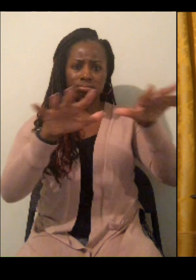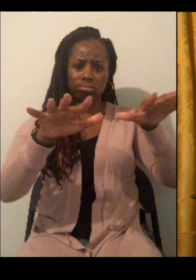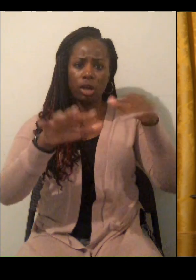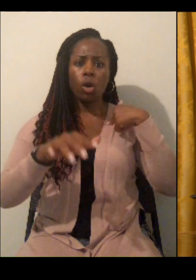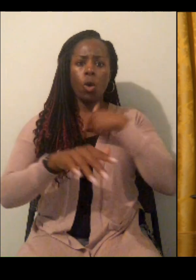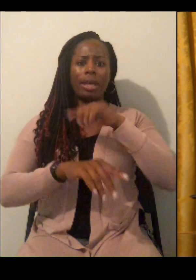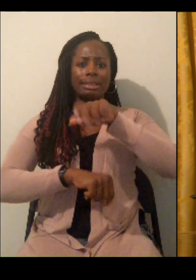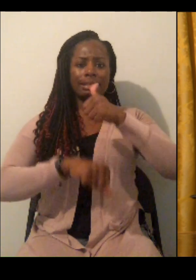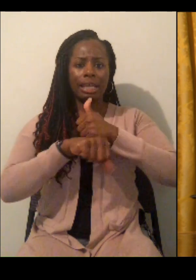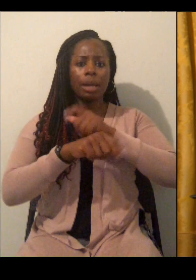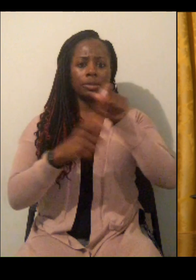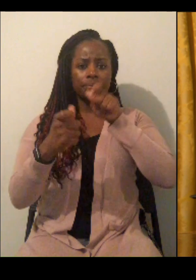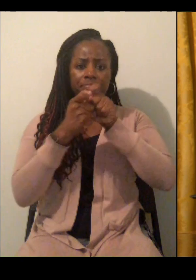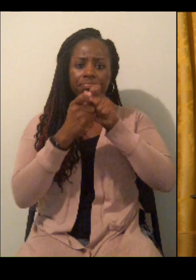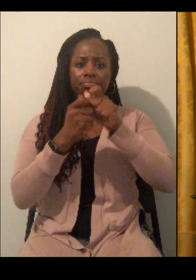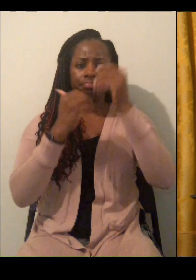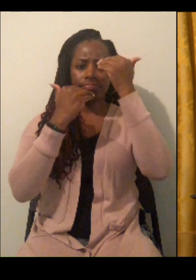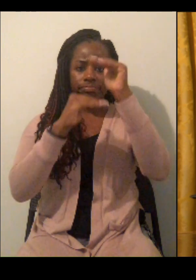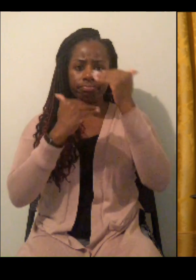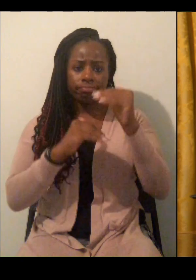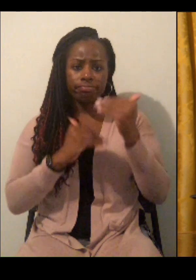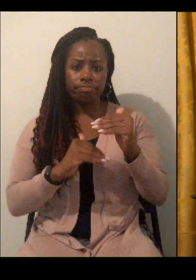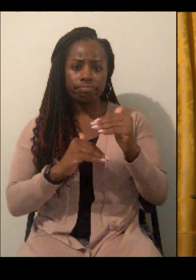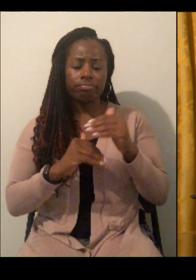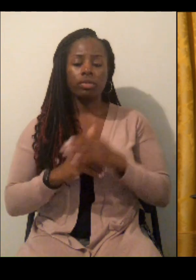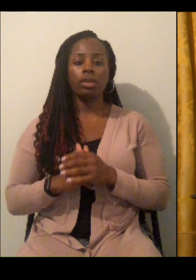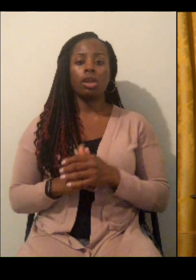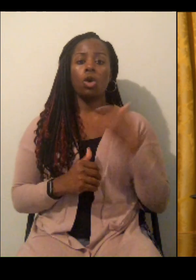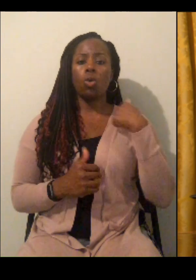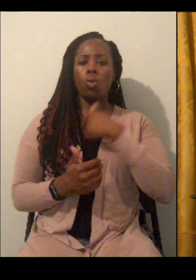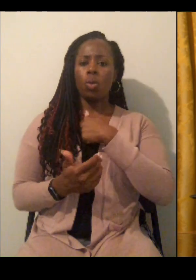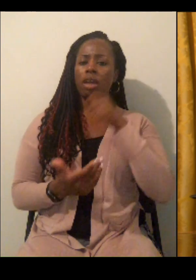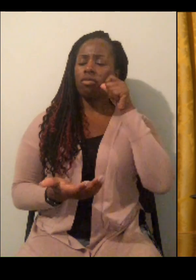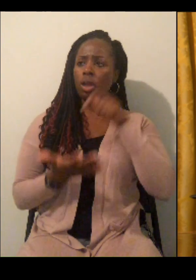action we have seen dramatically fewer cases of the virus in the United States